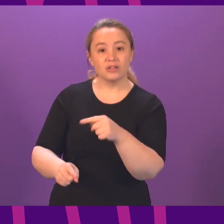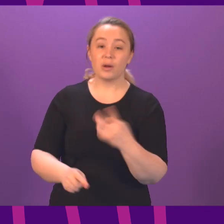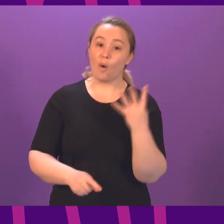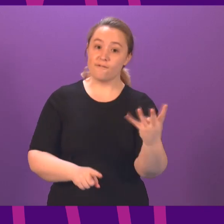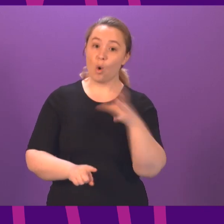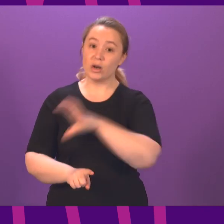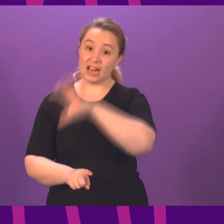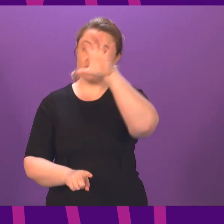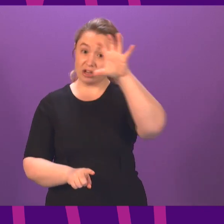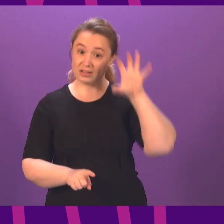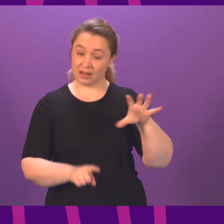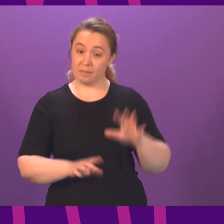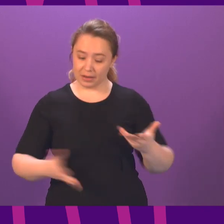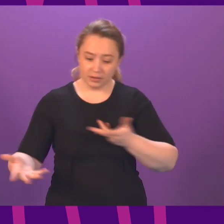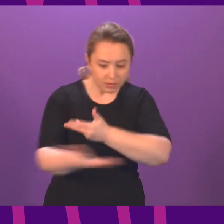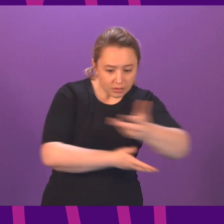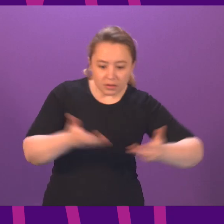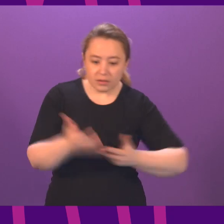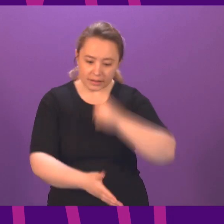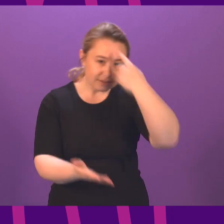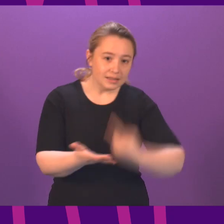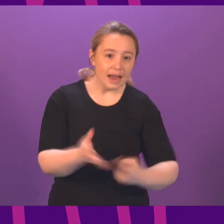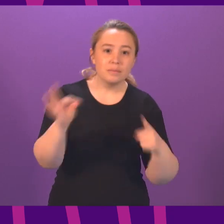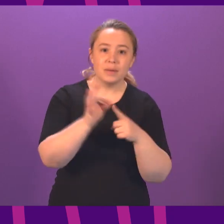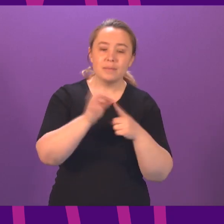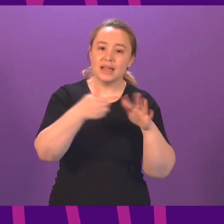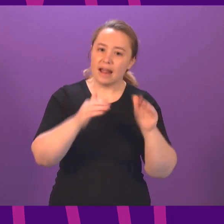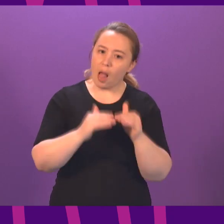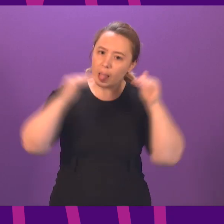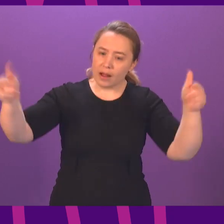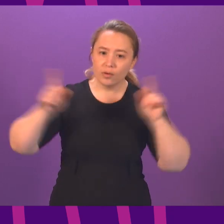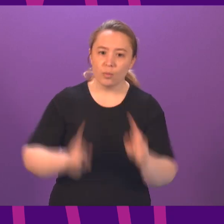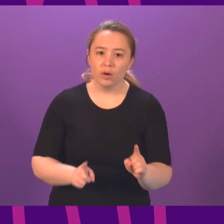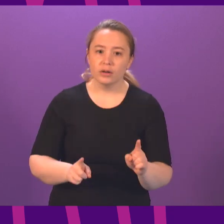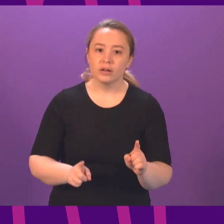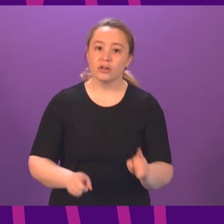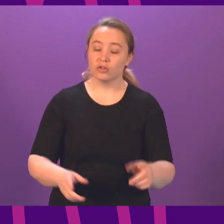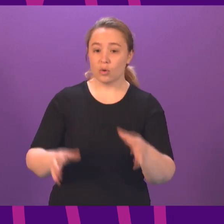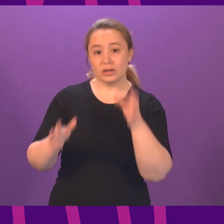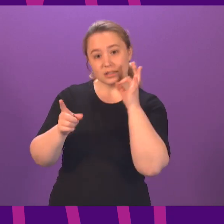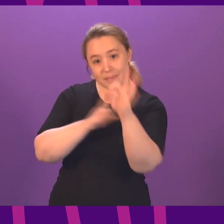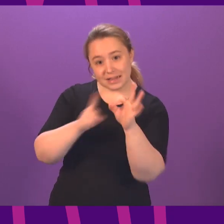basis. We will never dismiss those claims. The advice to me and to the Government is that the specification of the PPE that is